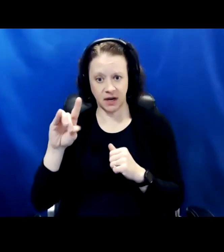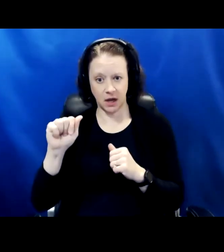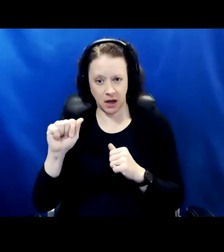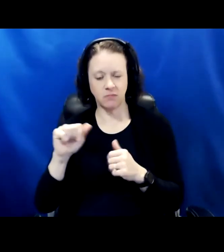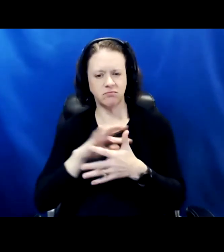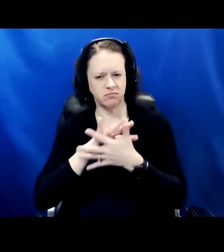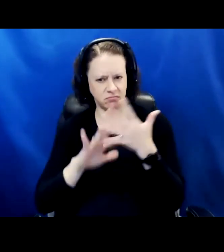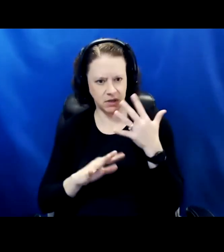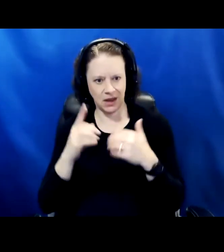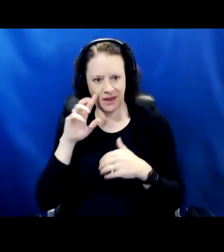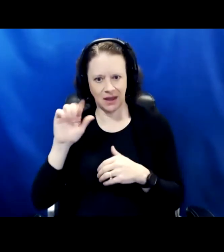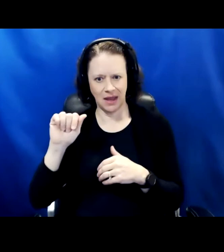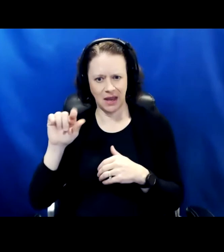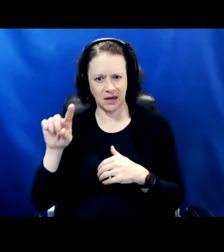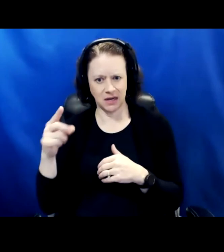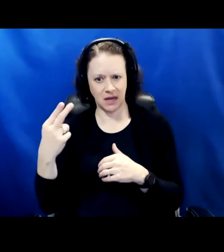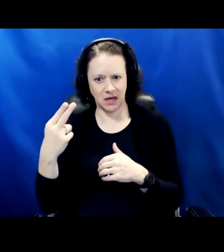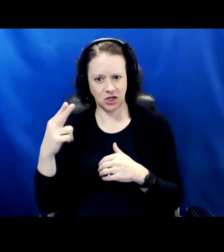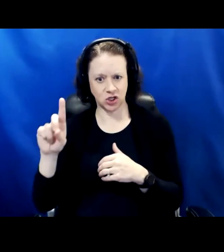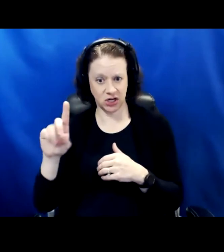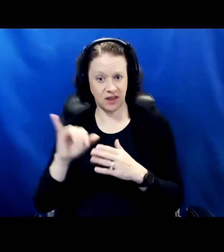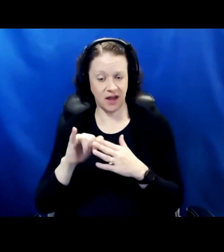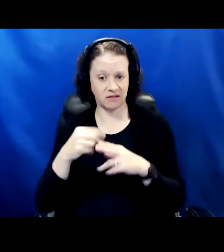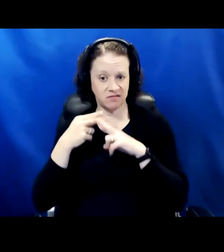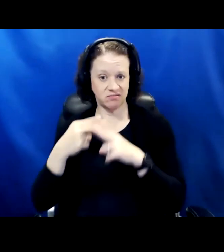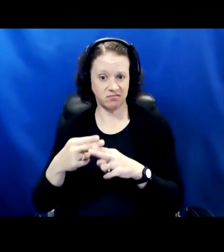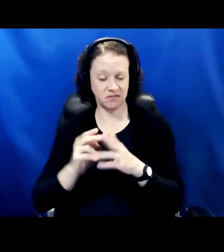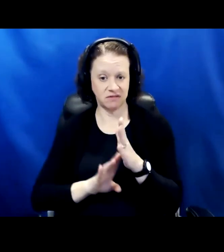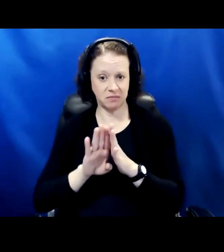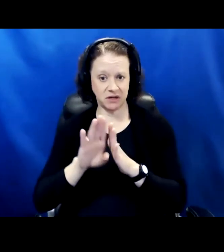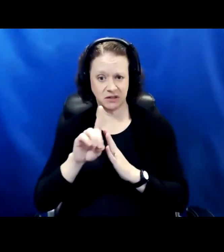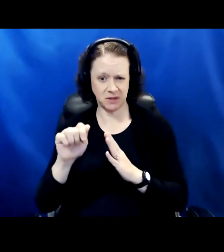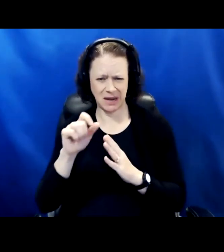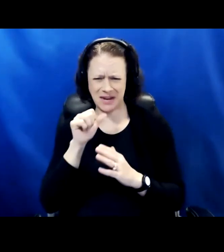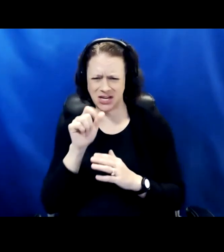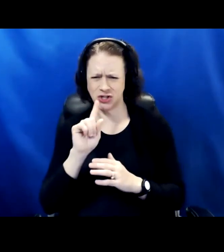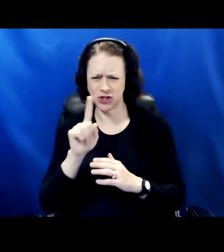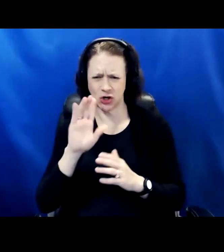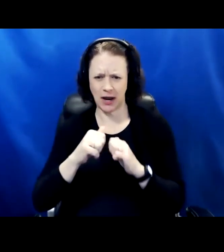I think ADHD is considered developmental disability. I'm not sure if, how high-risk you are from that,